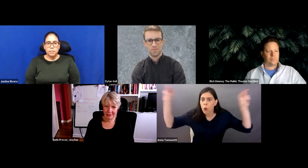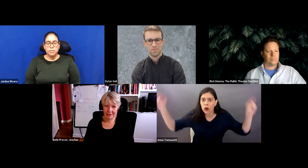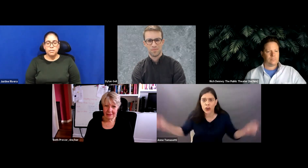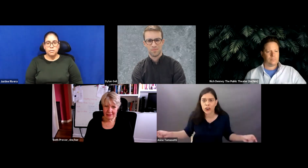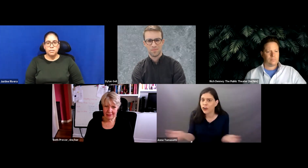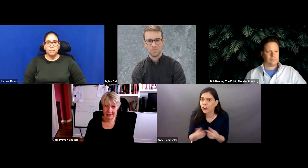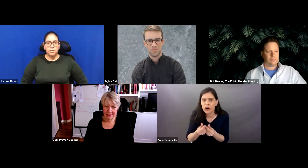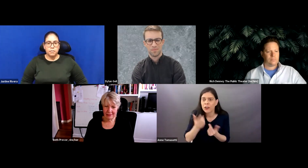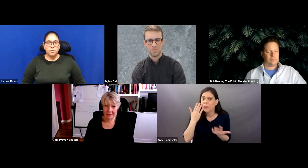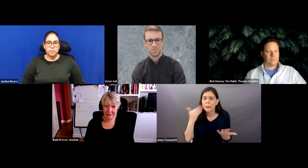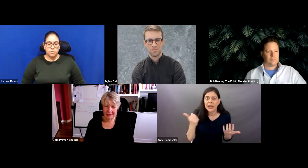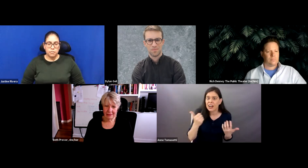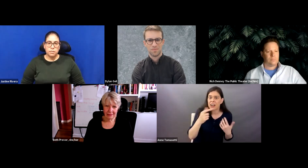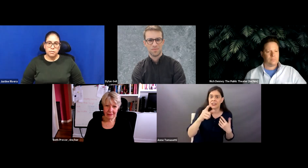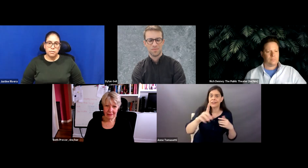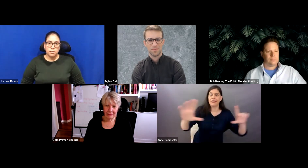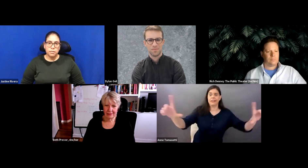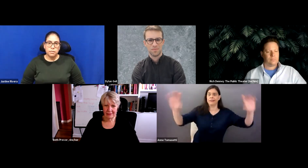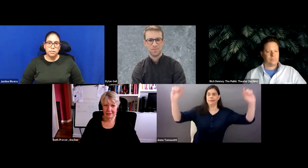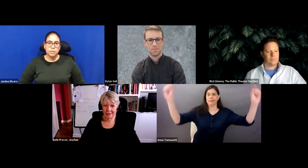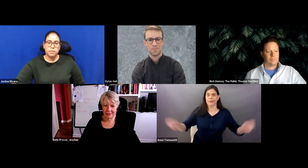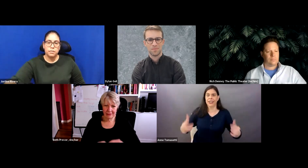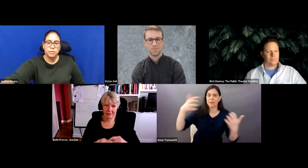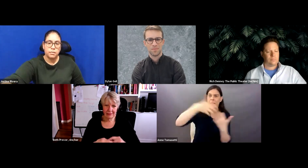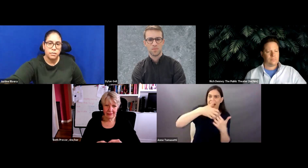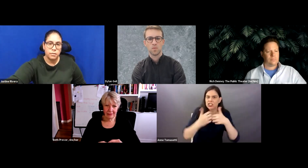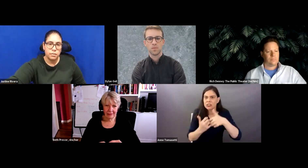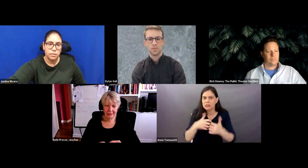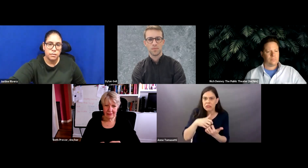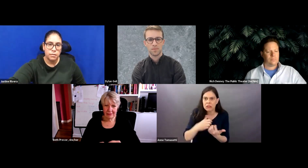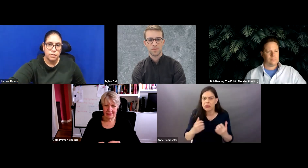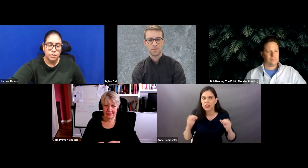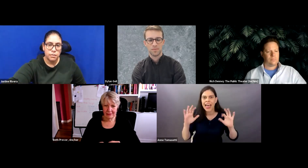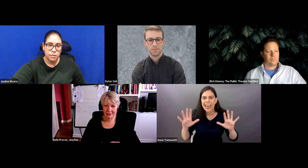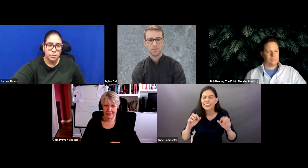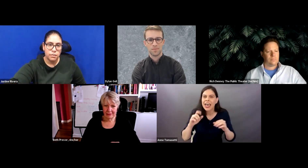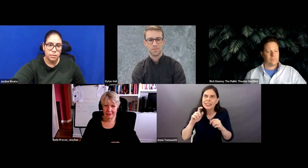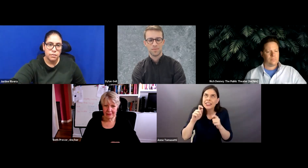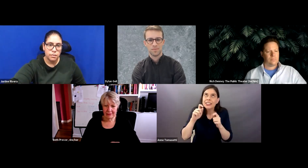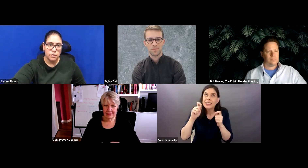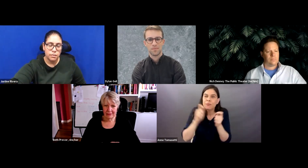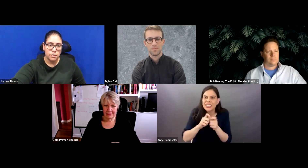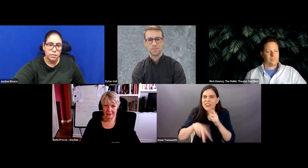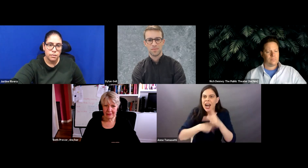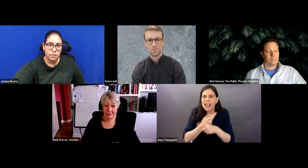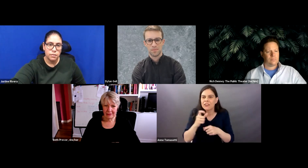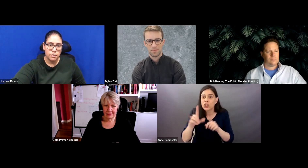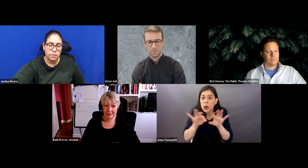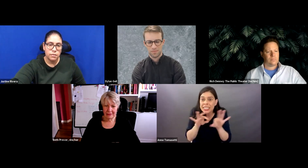worked on making sure that the window where you saw the deaf artists didn't have a border. We wanted it to blend in with the